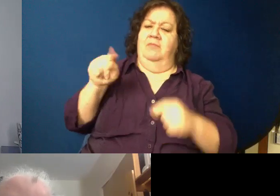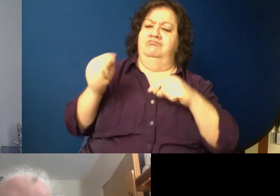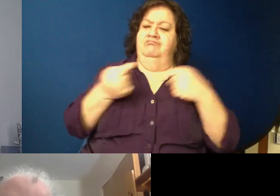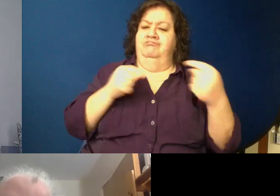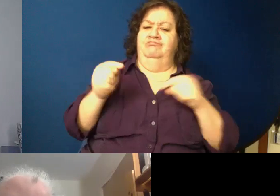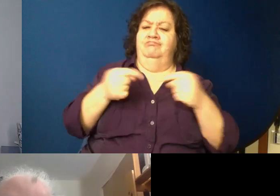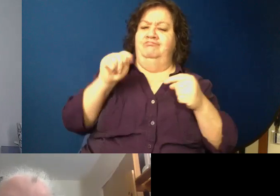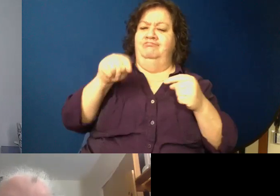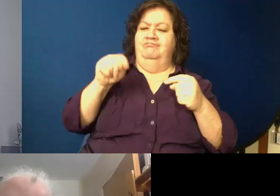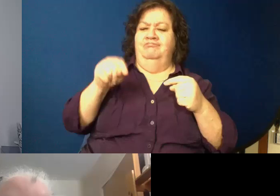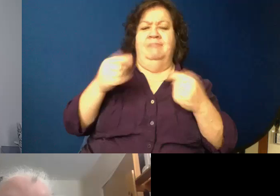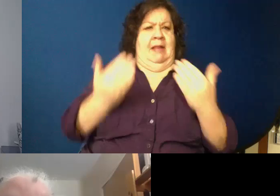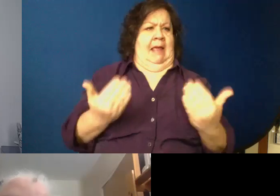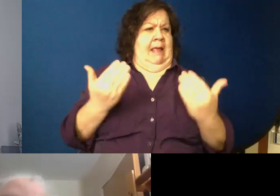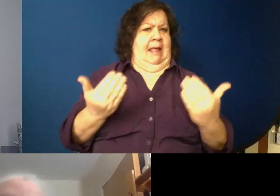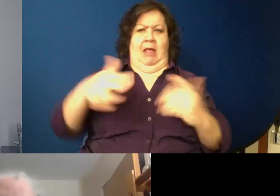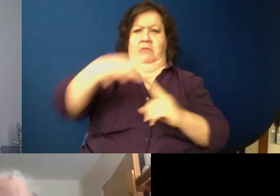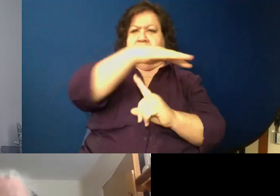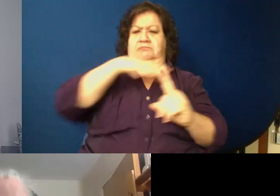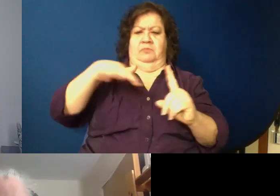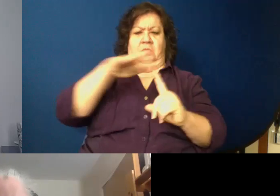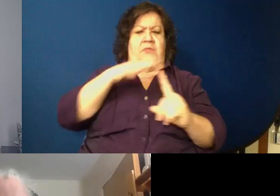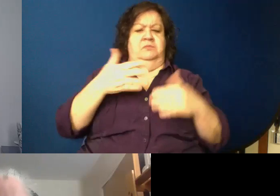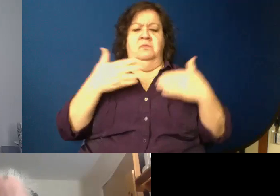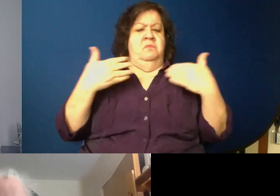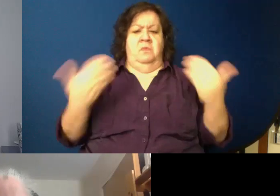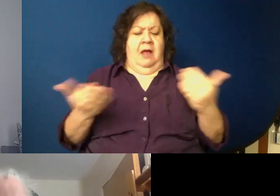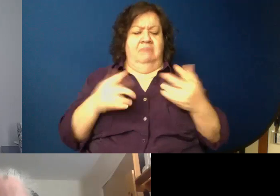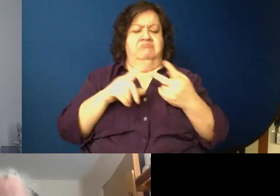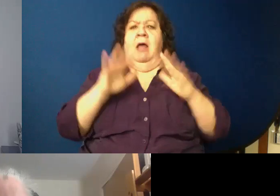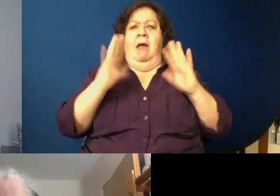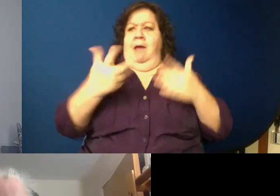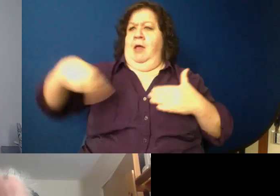so much for taking the time i know you're also super busy these days so really appreciate your